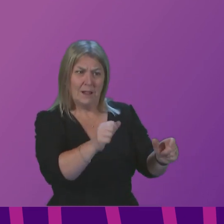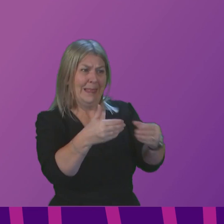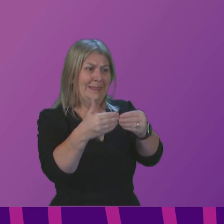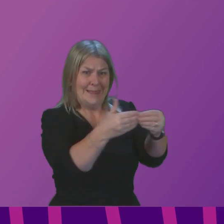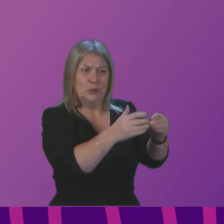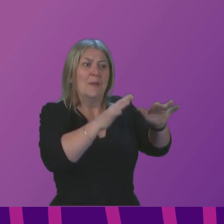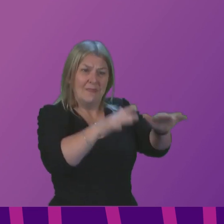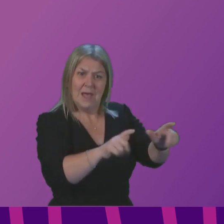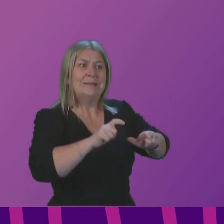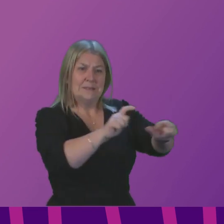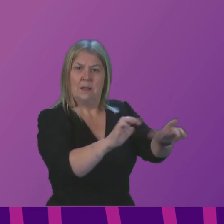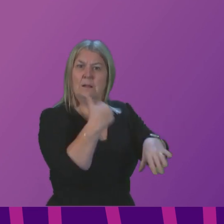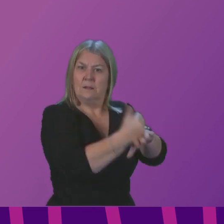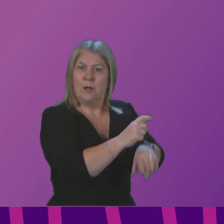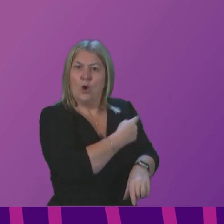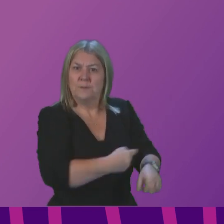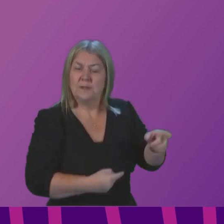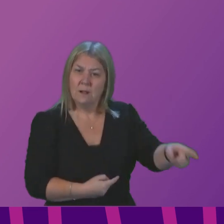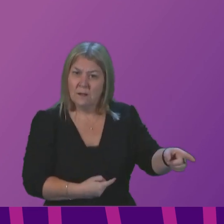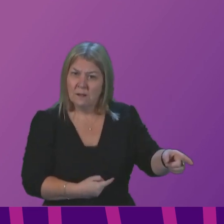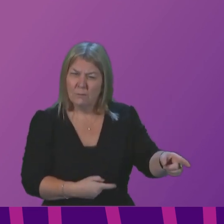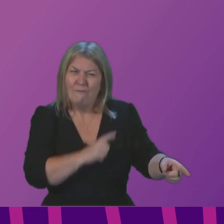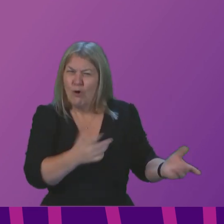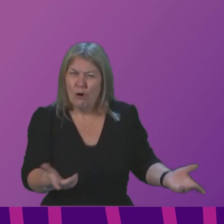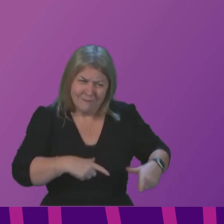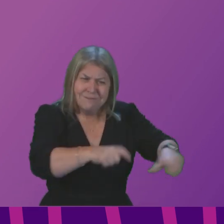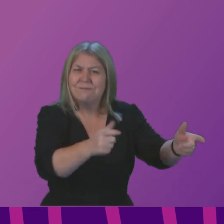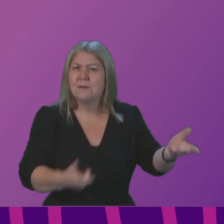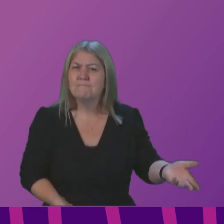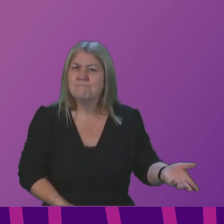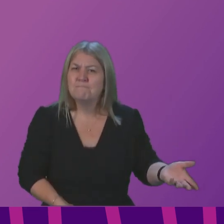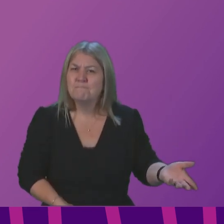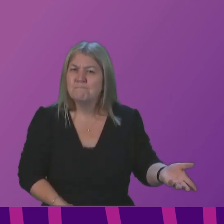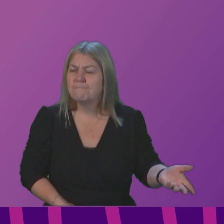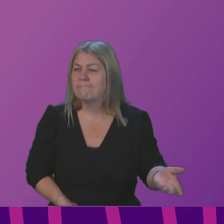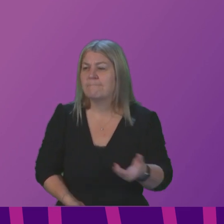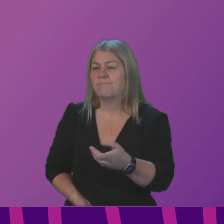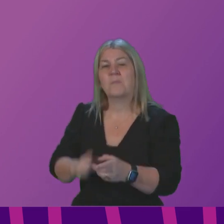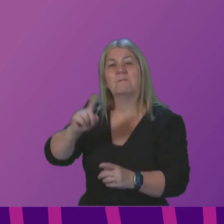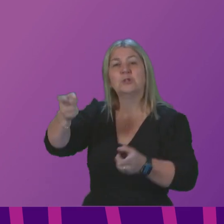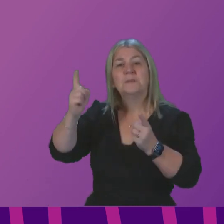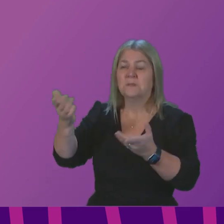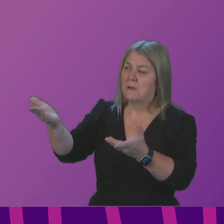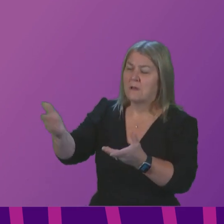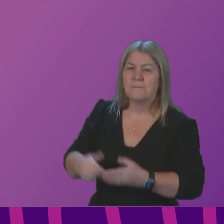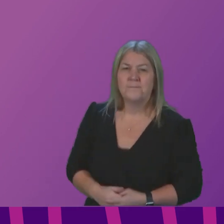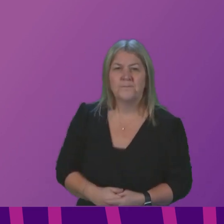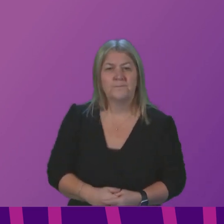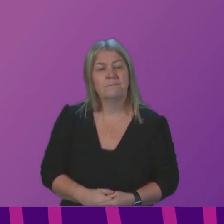I will continue to address the issues raised. I said in my initial answer that my officials